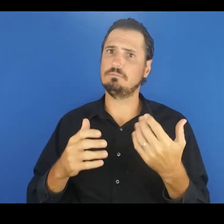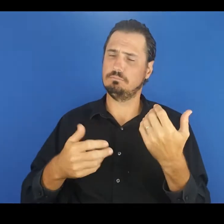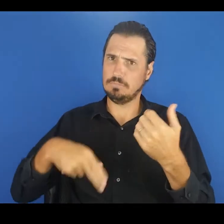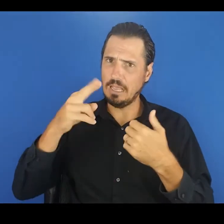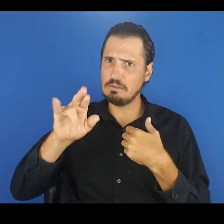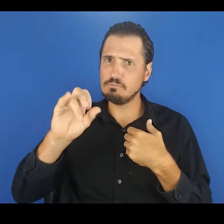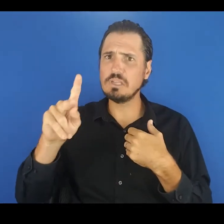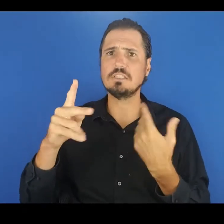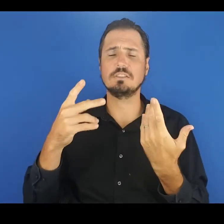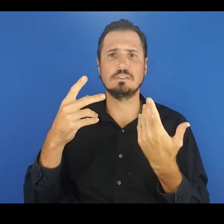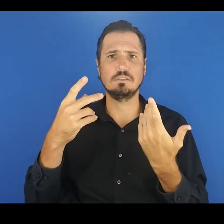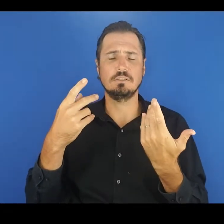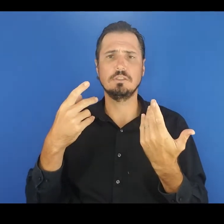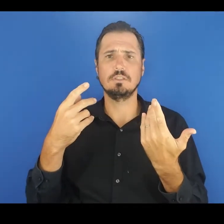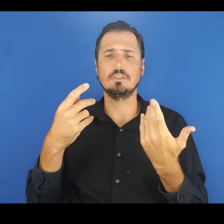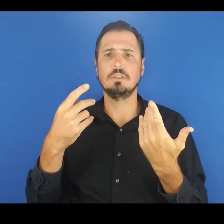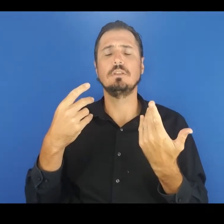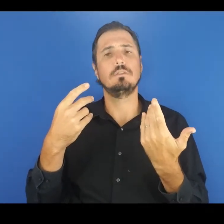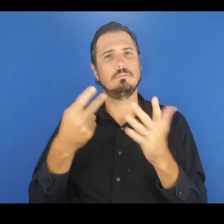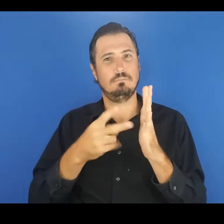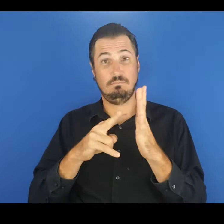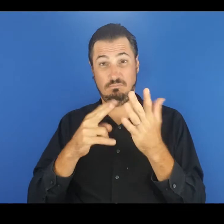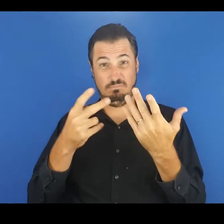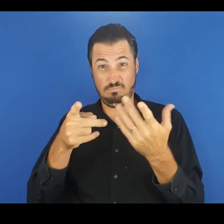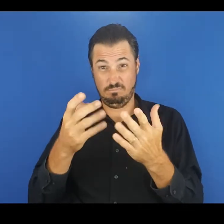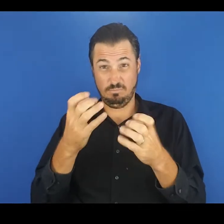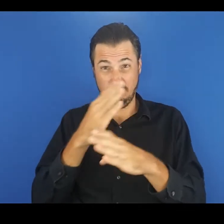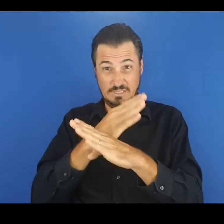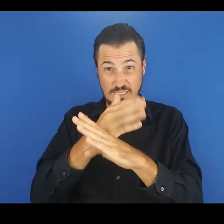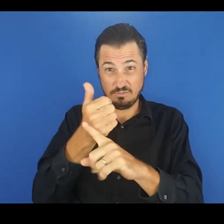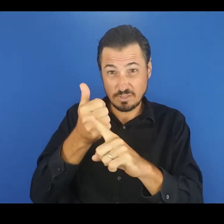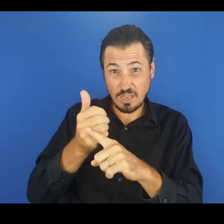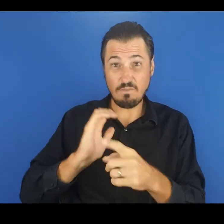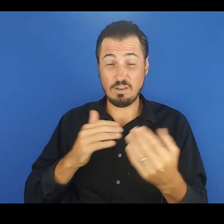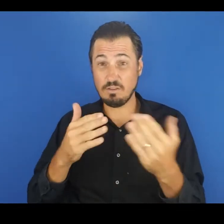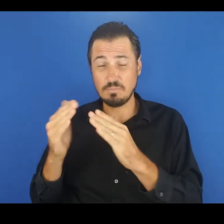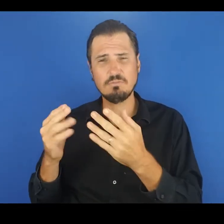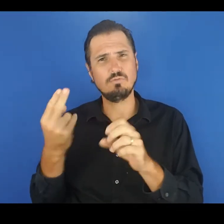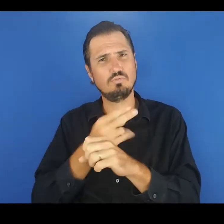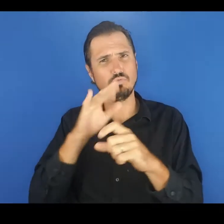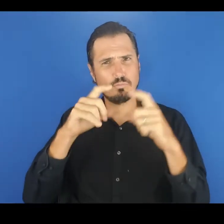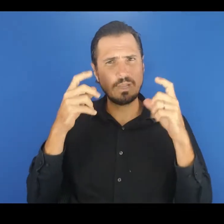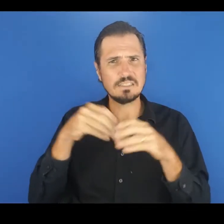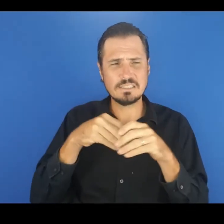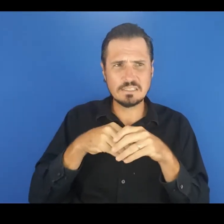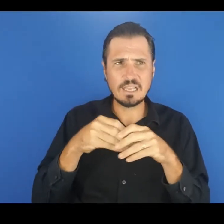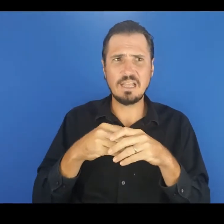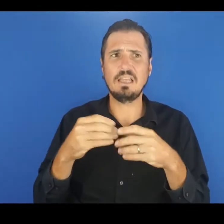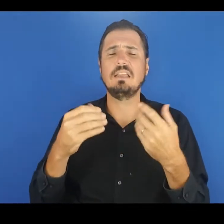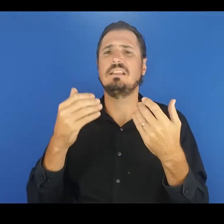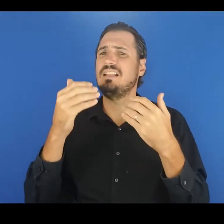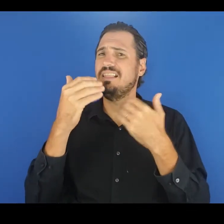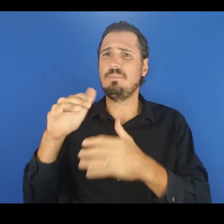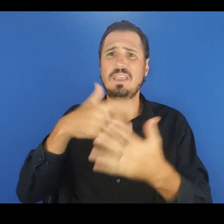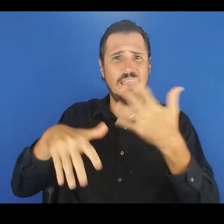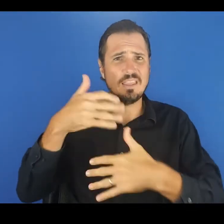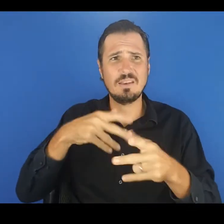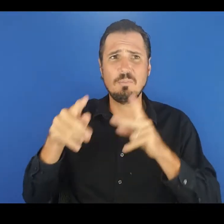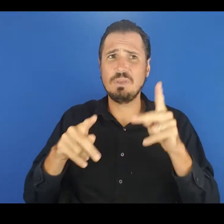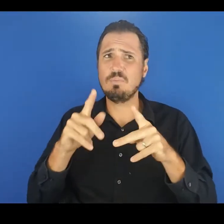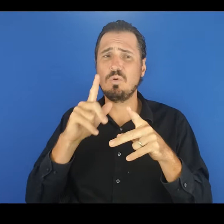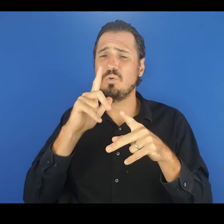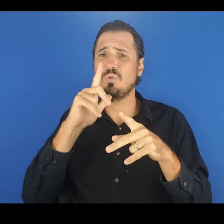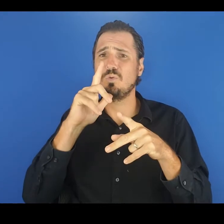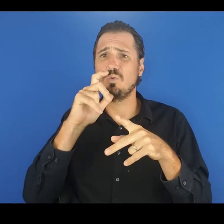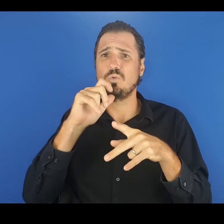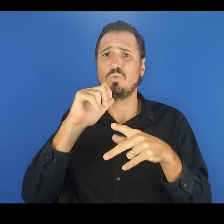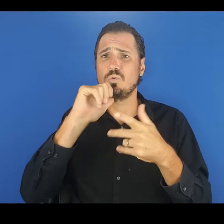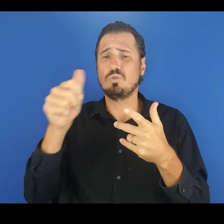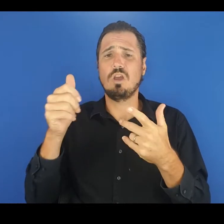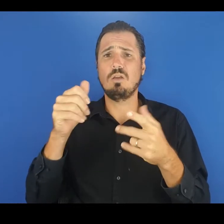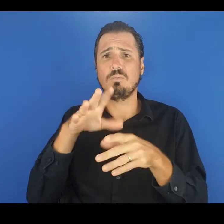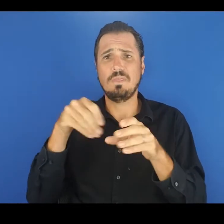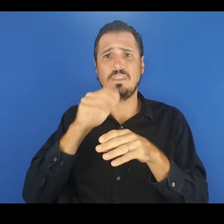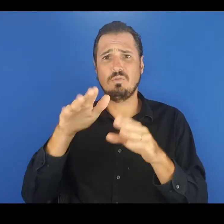In order to protect yourself and our community, please continue to wear your mask indoors, limit your exposure to those outside of your immediate household, and if you haven’t already, please